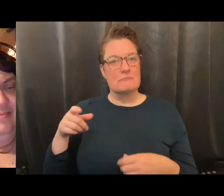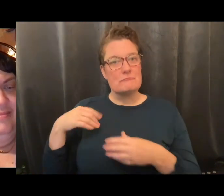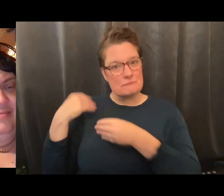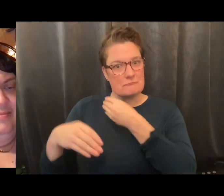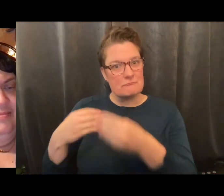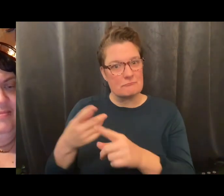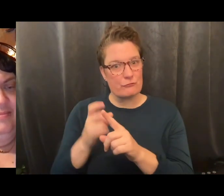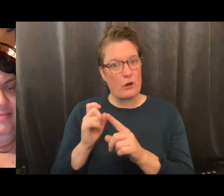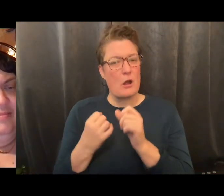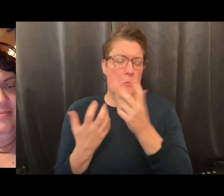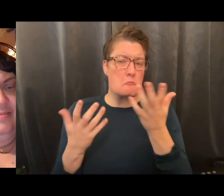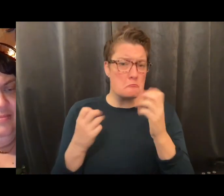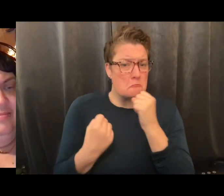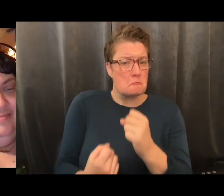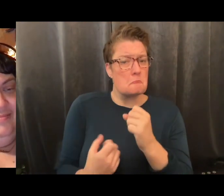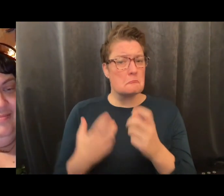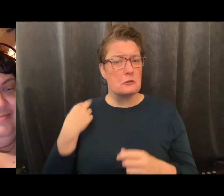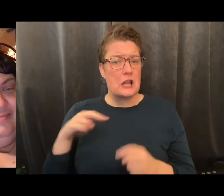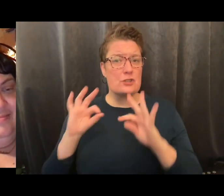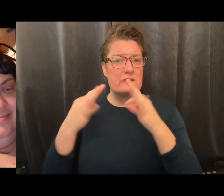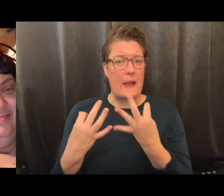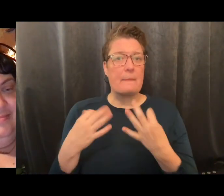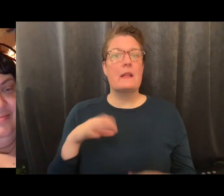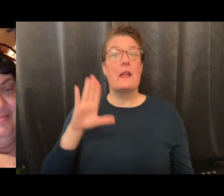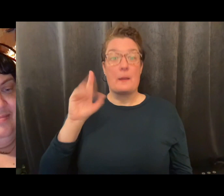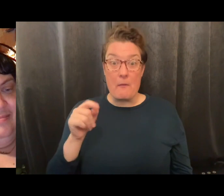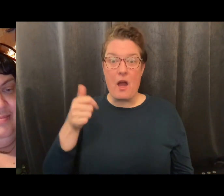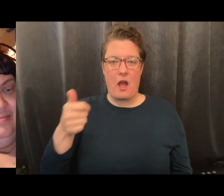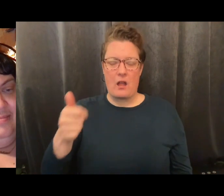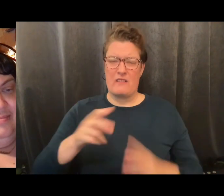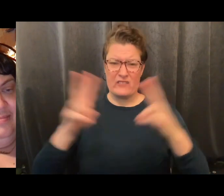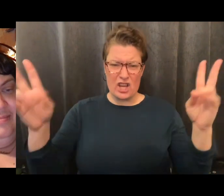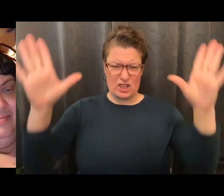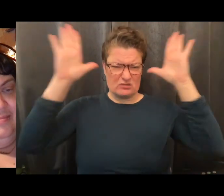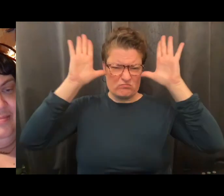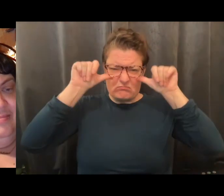But he was, very um adamant about rights.